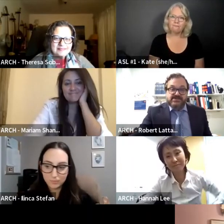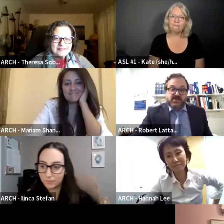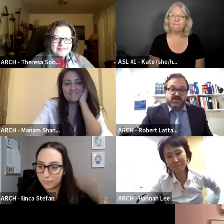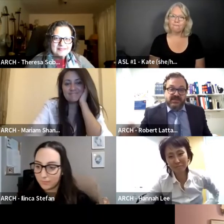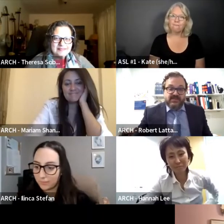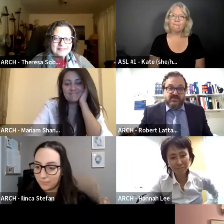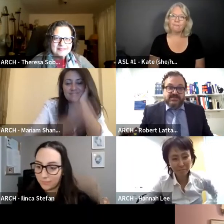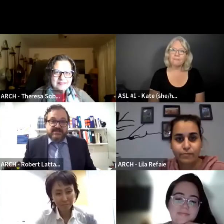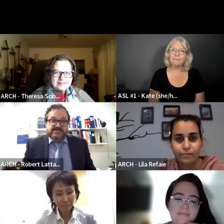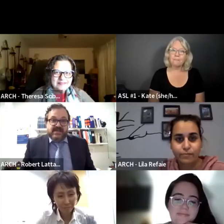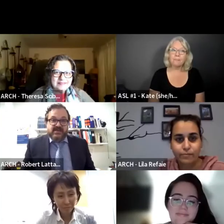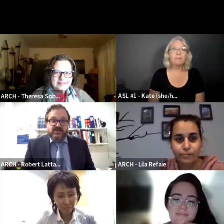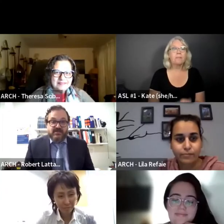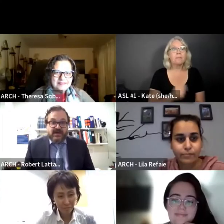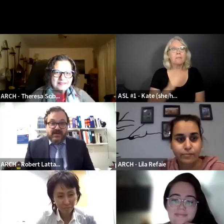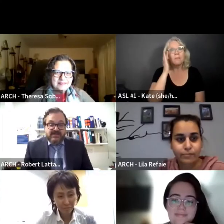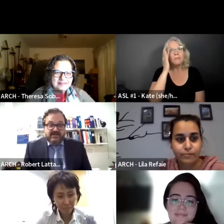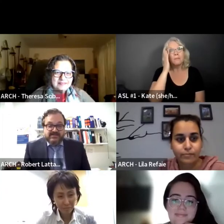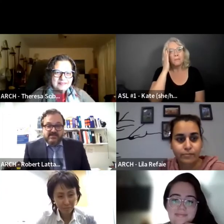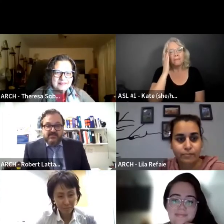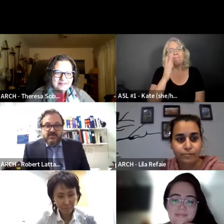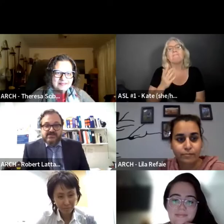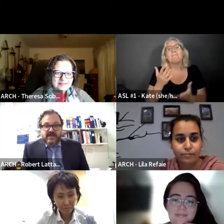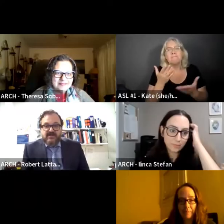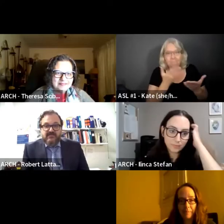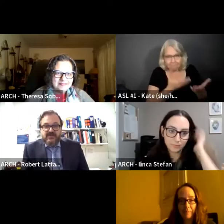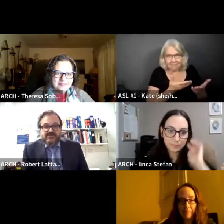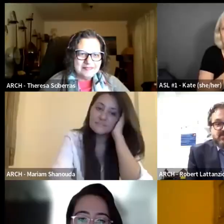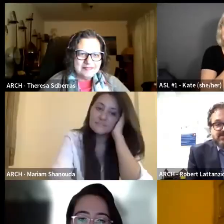THIS YEAR WE DID SAY GOOD-BYE TO SOME OF OUR STAFF.